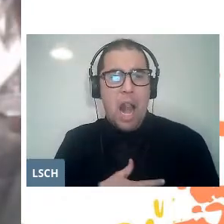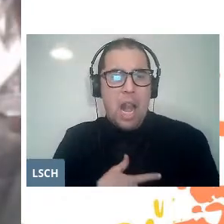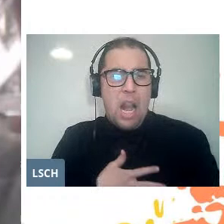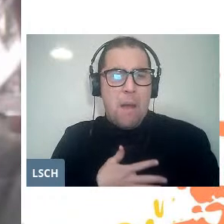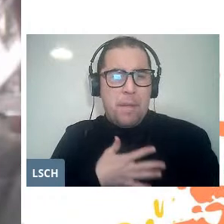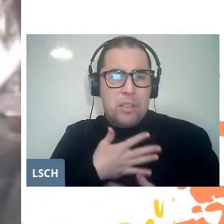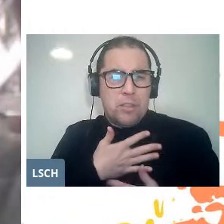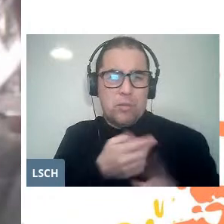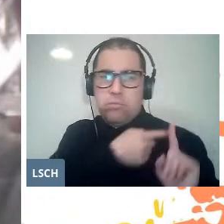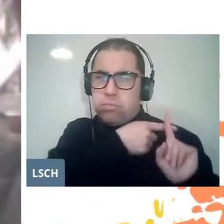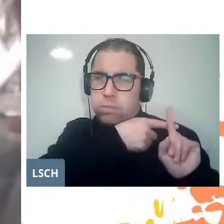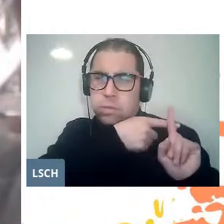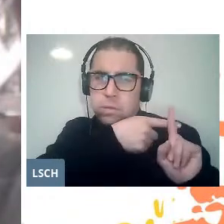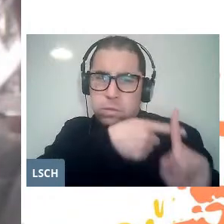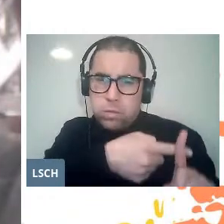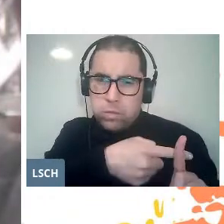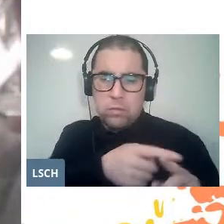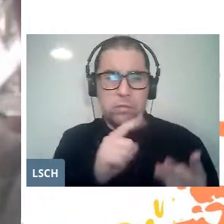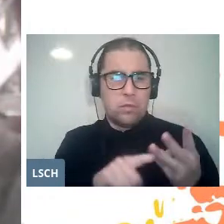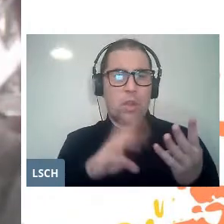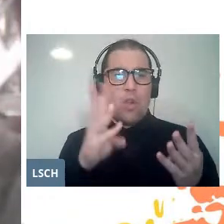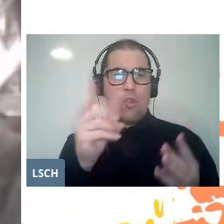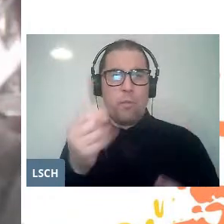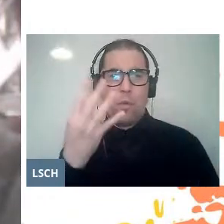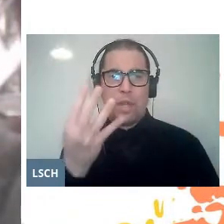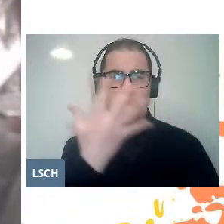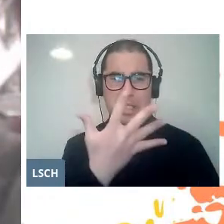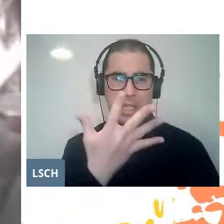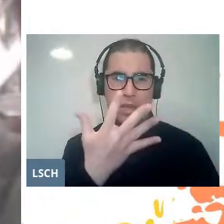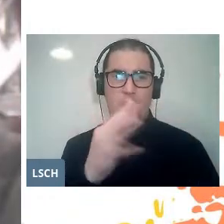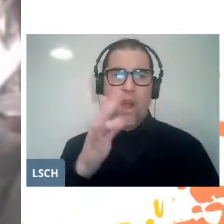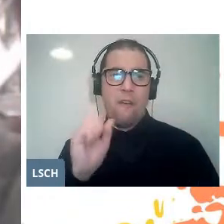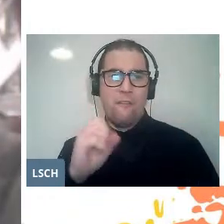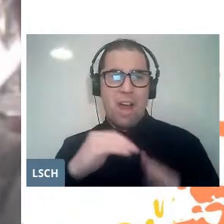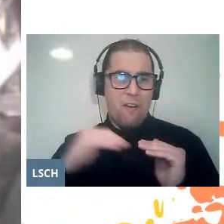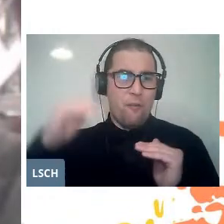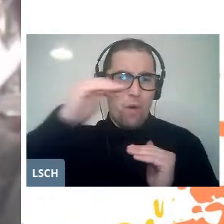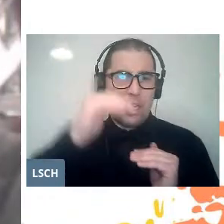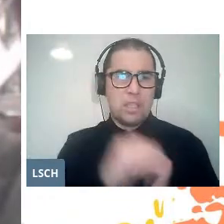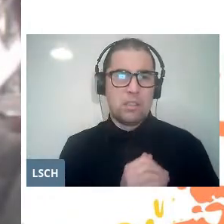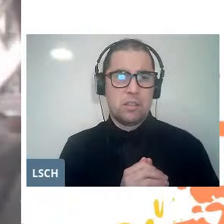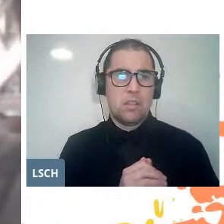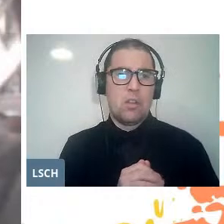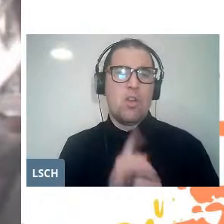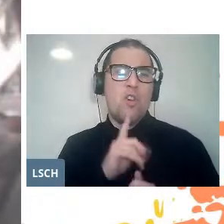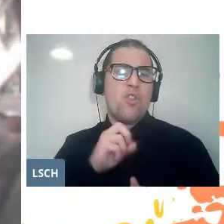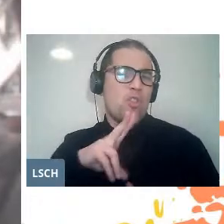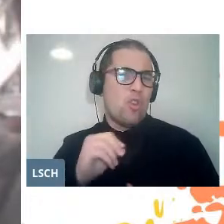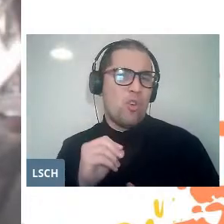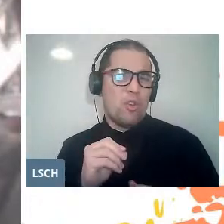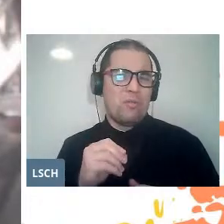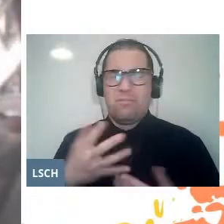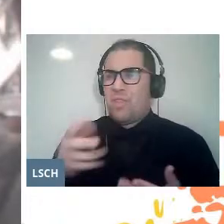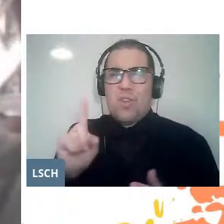Symphony number 45 in F-sharp minor, that is to say a totally unusual tonality.